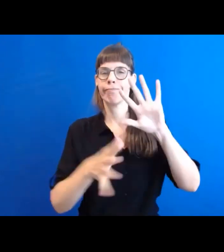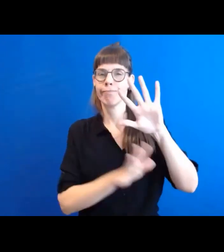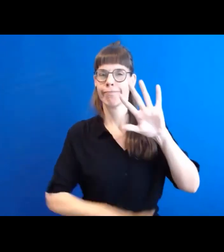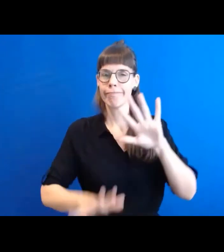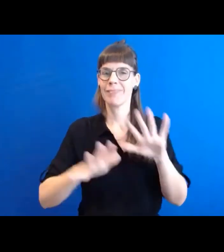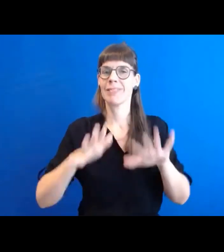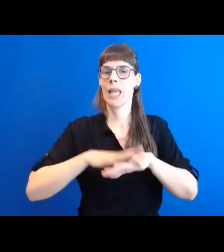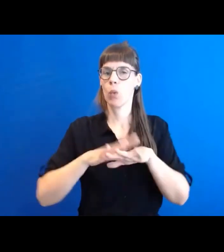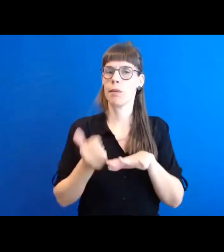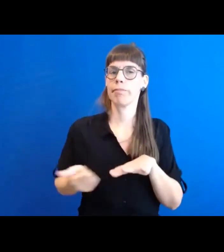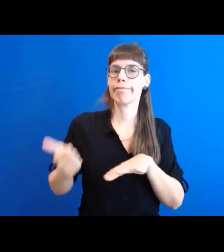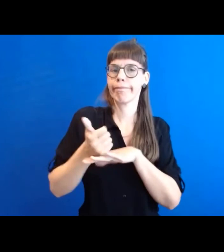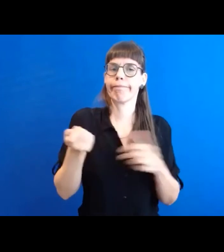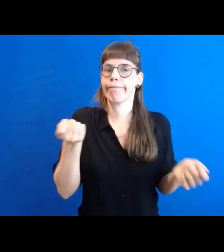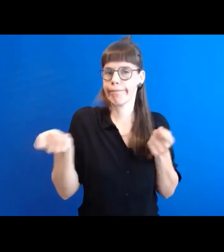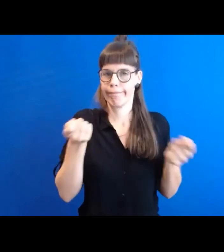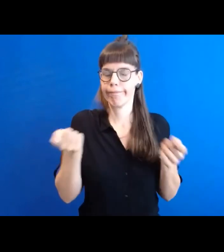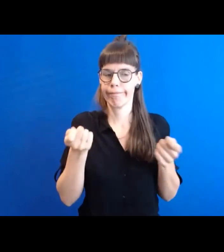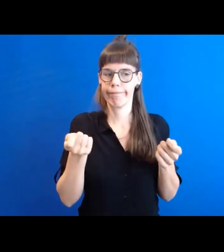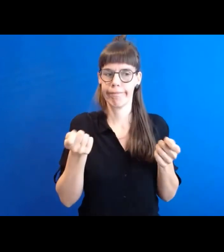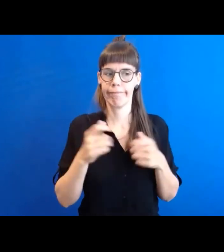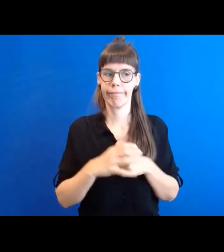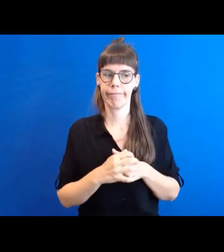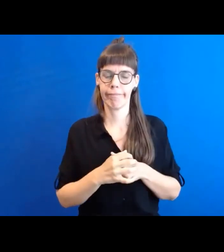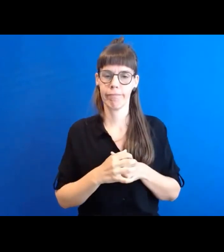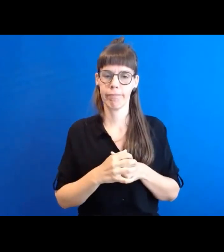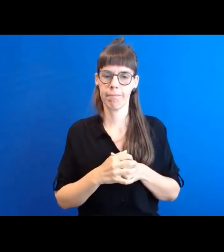everyone. My name is Gabriel Soto. Imdirector of the